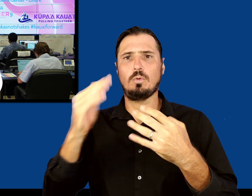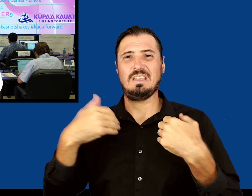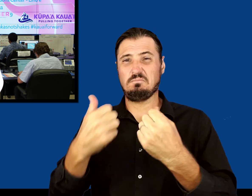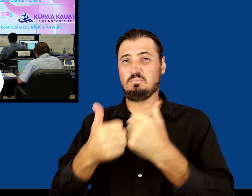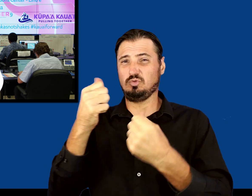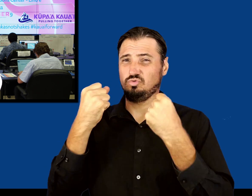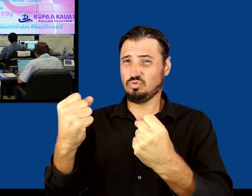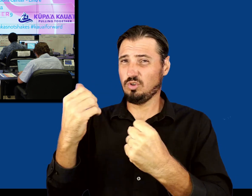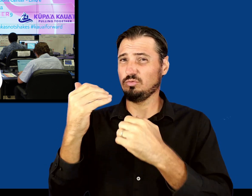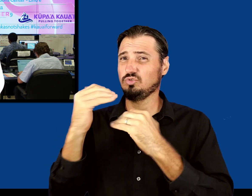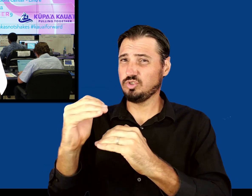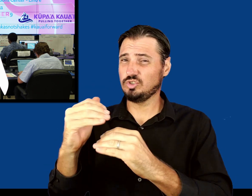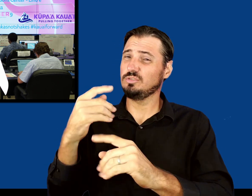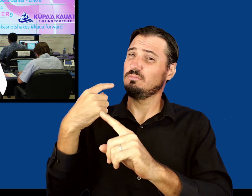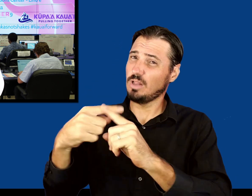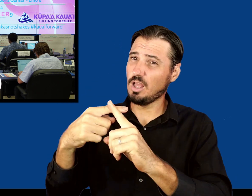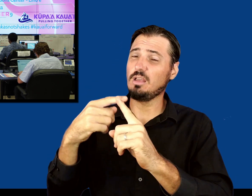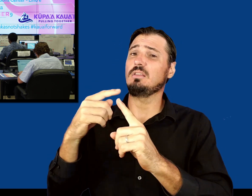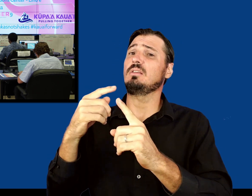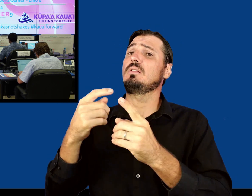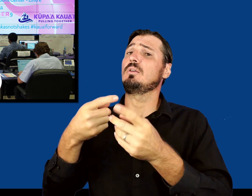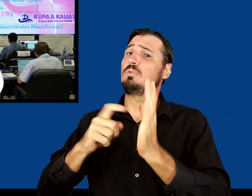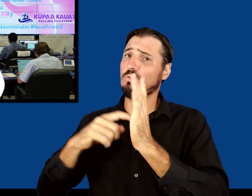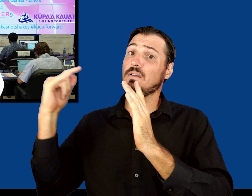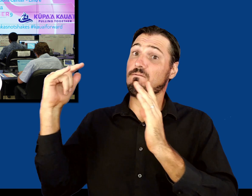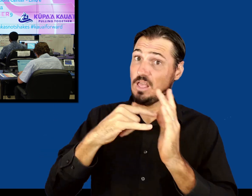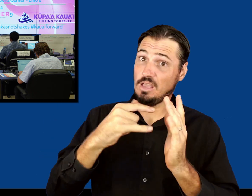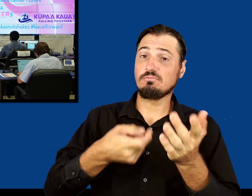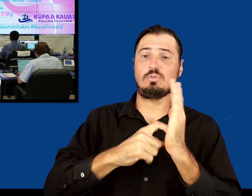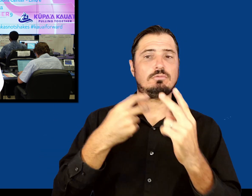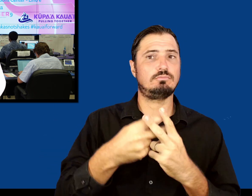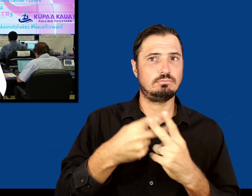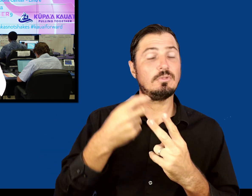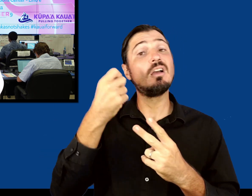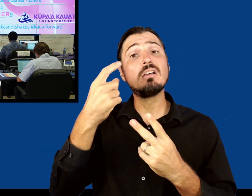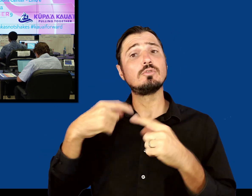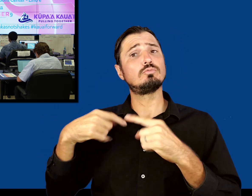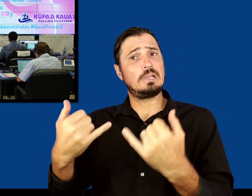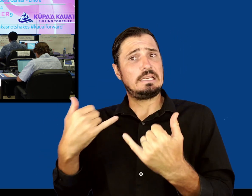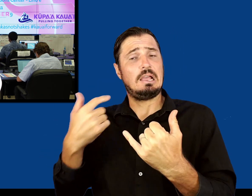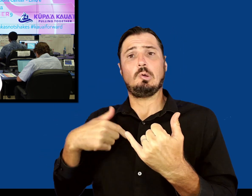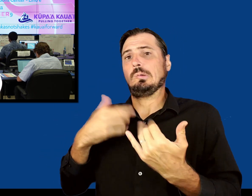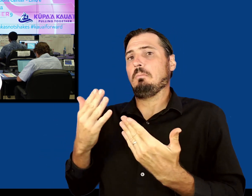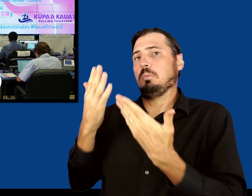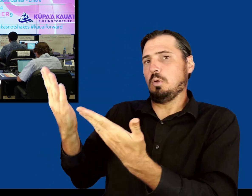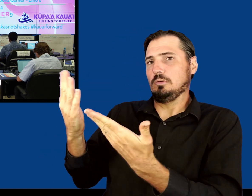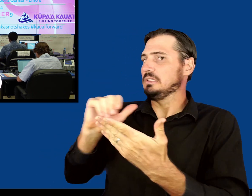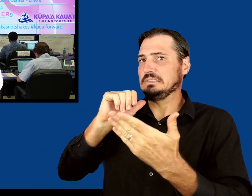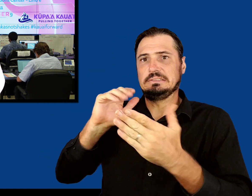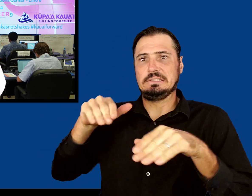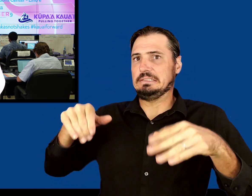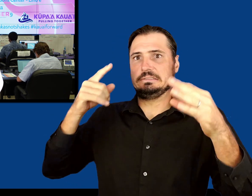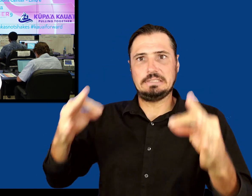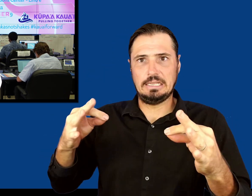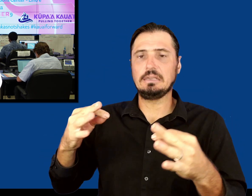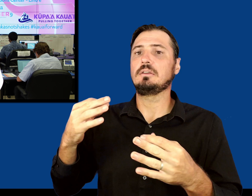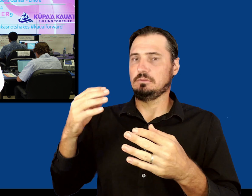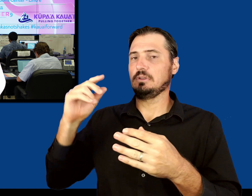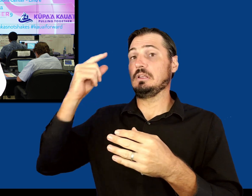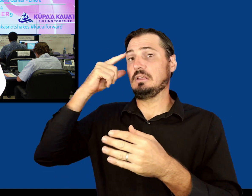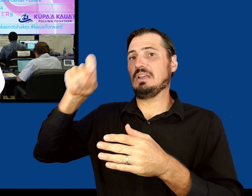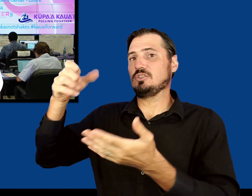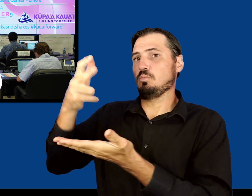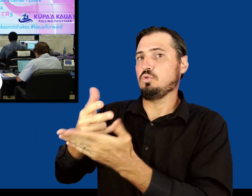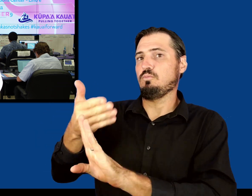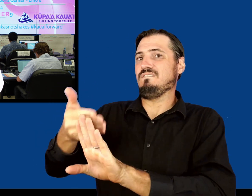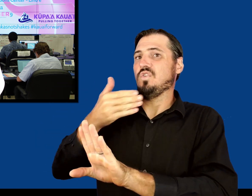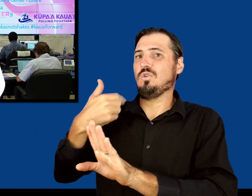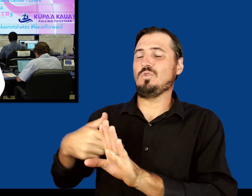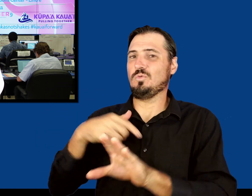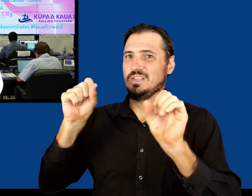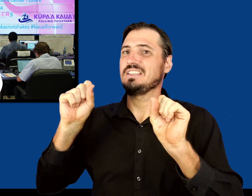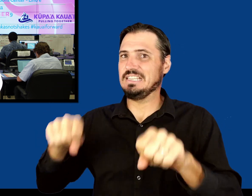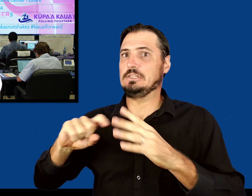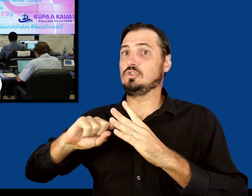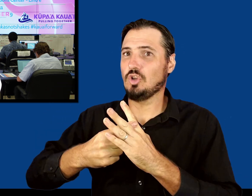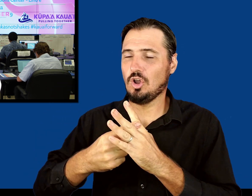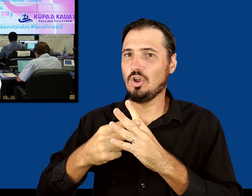It’s important to note that this is a proposal and requires the approval of the Governor before it can be implemented. We will keep the public updated on the status of our proposed Rule 19.